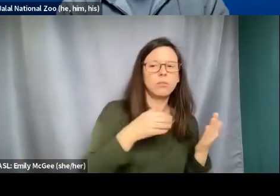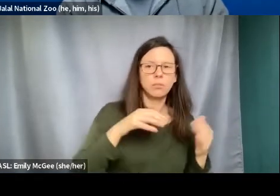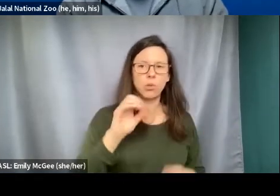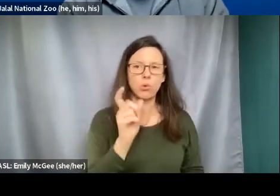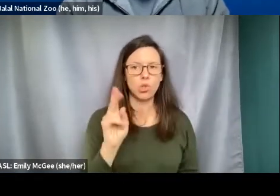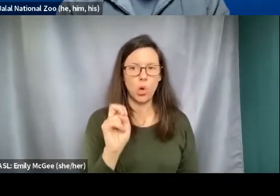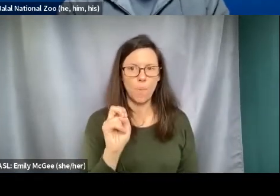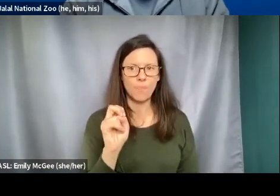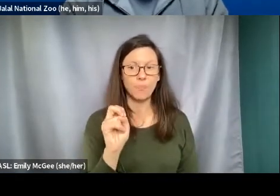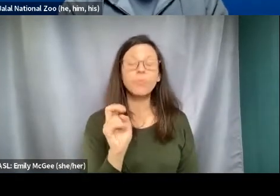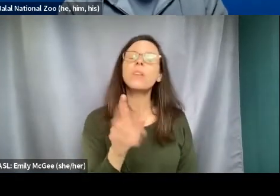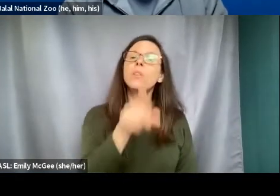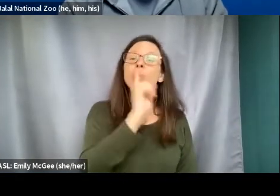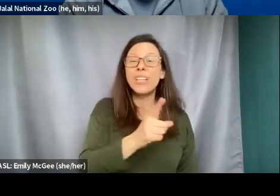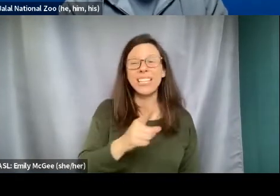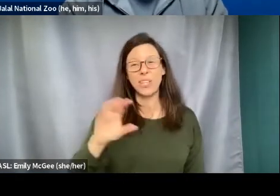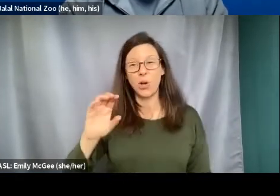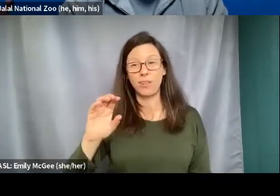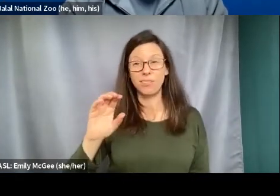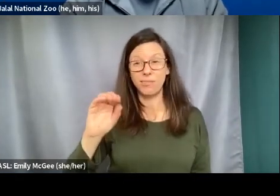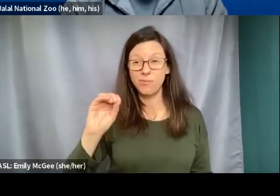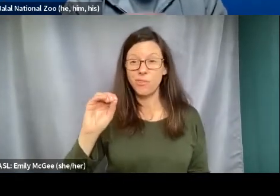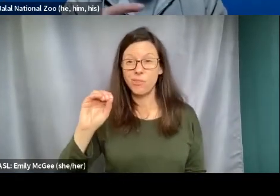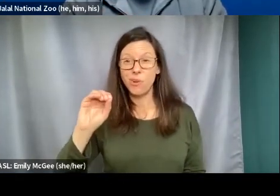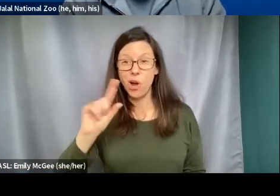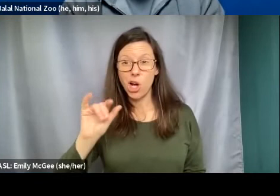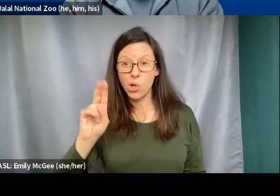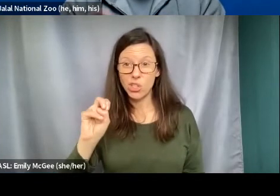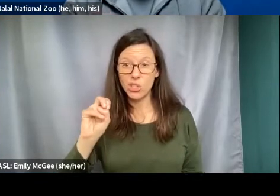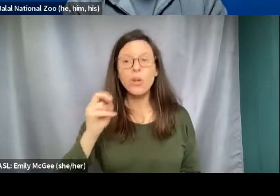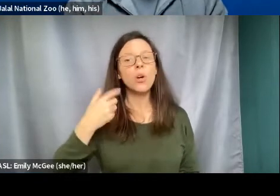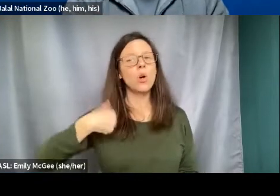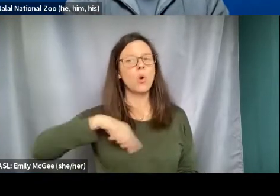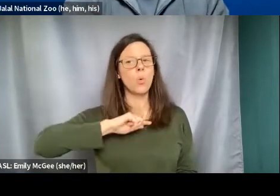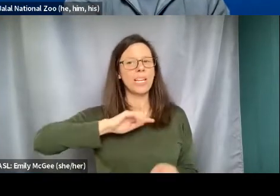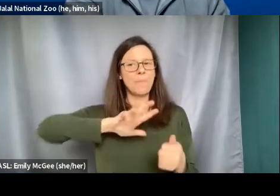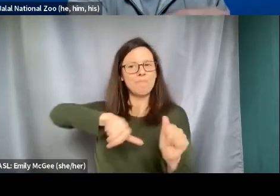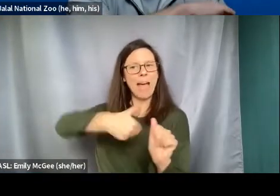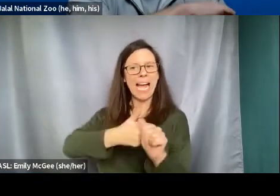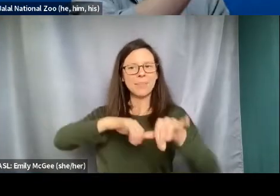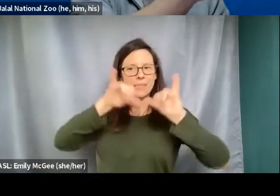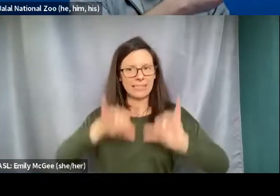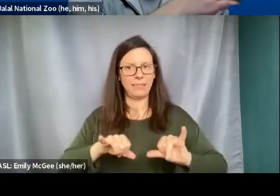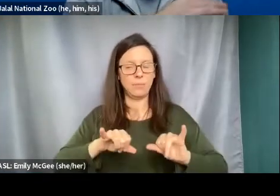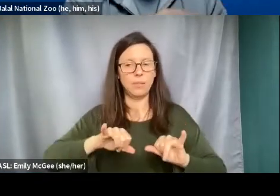By that I mean, you know, the wild stone filtration system. We pull some of it out,